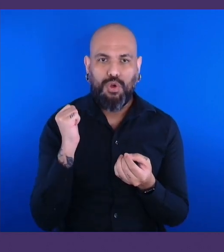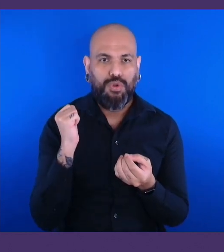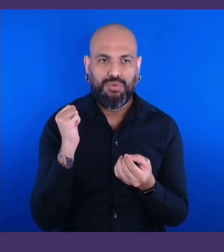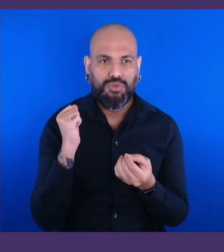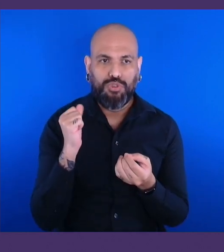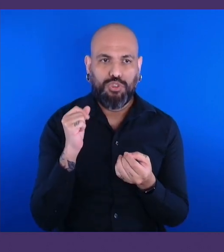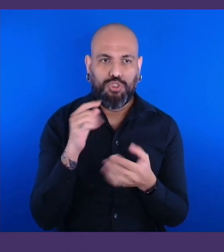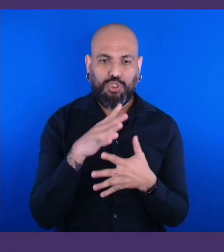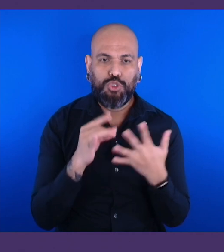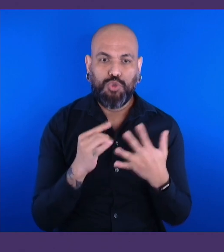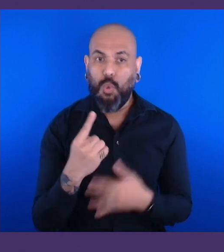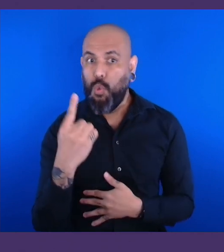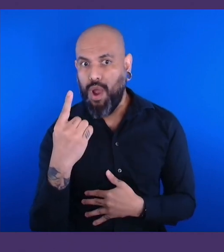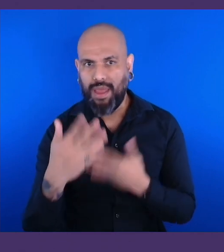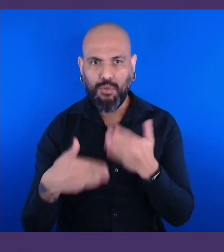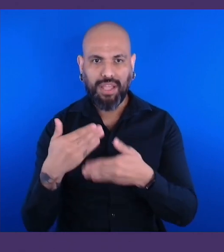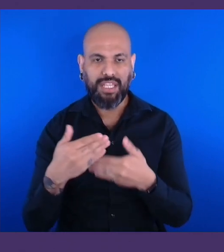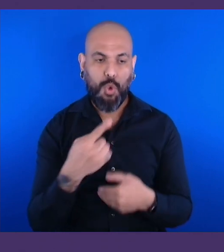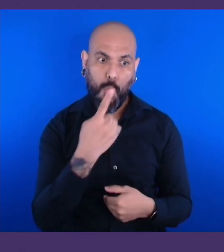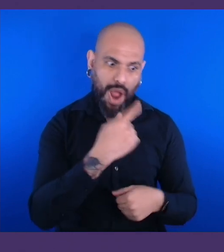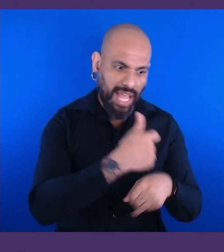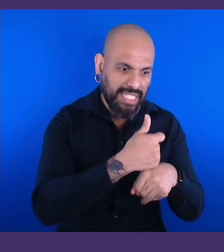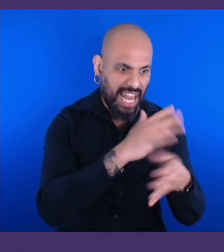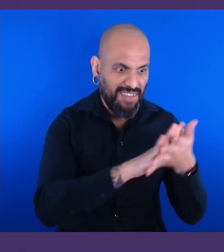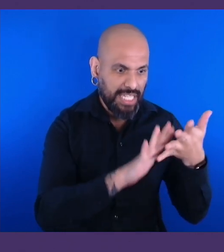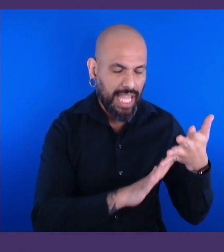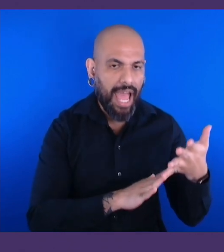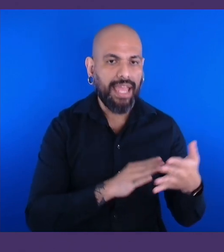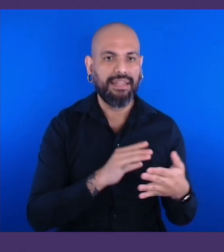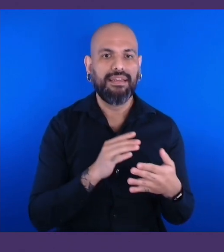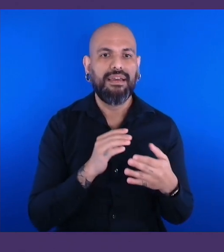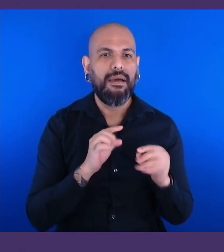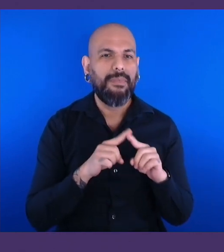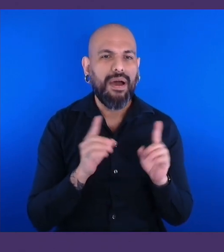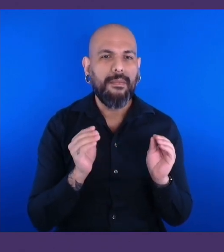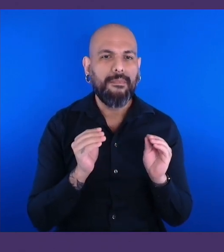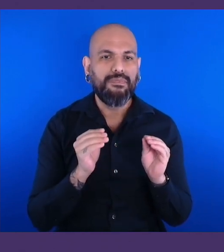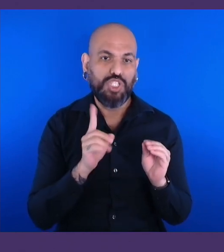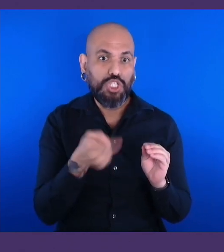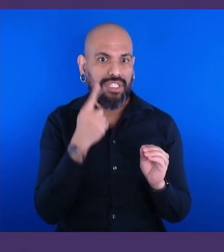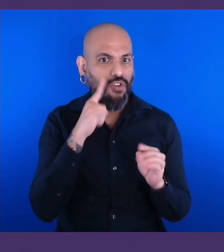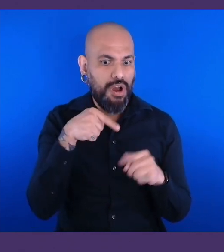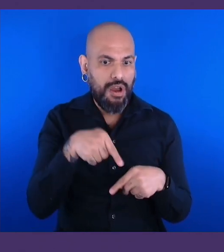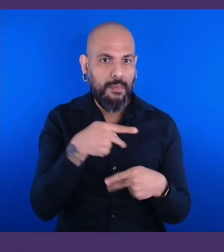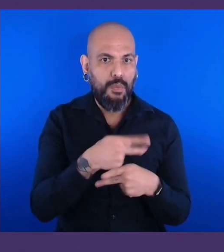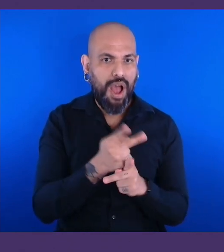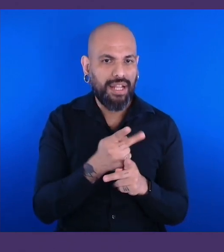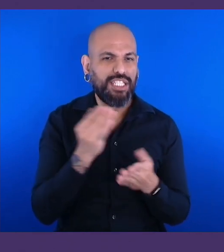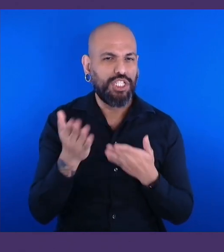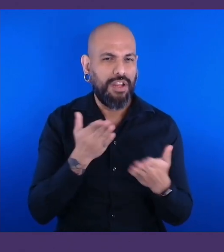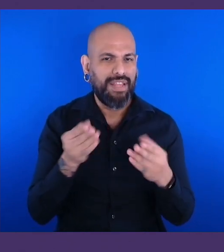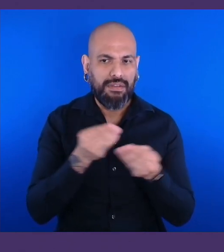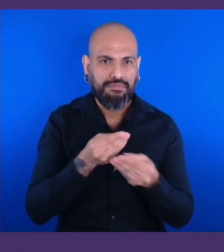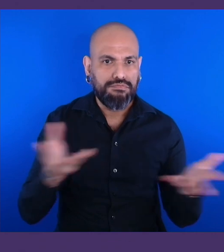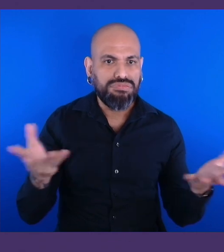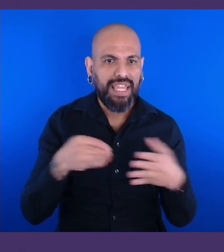one set of design build requirements just for the products and services they're distributing within the European Union.